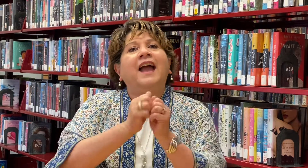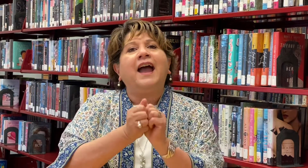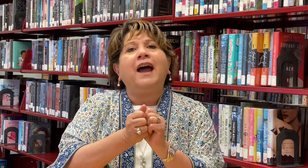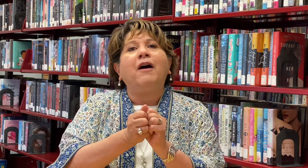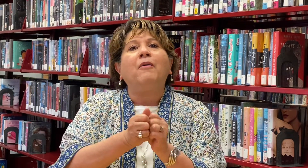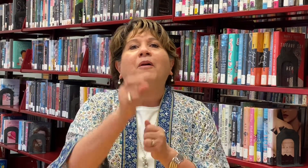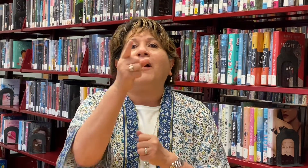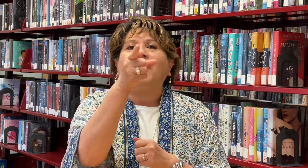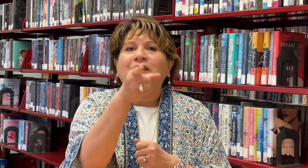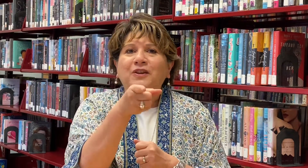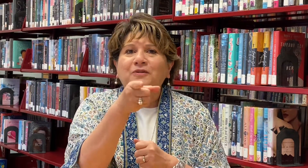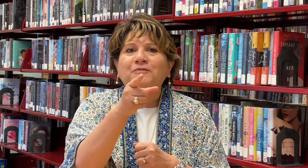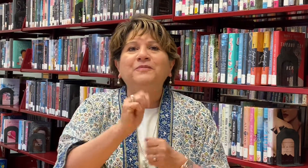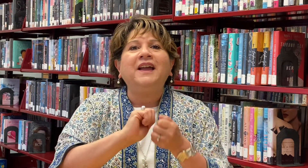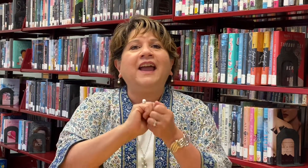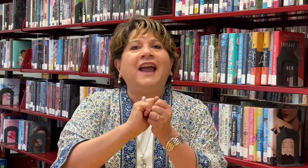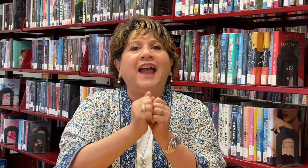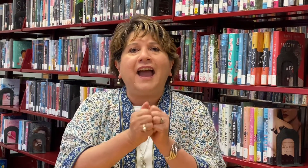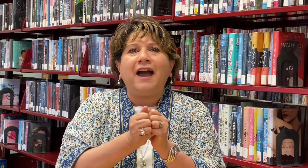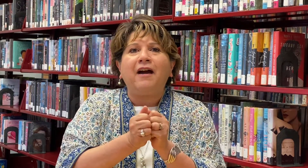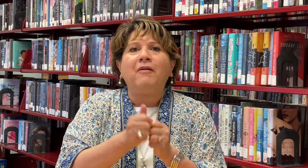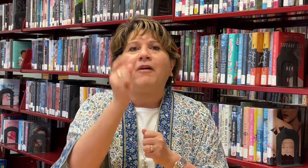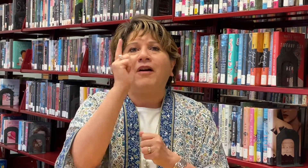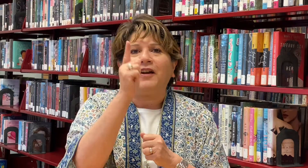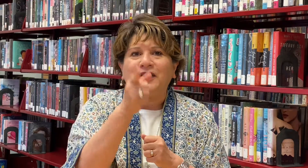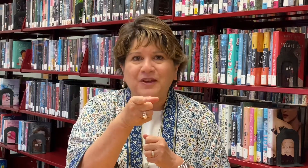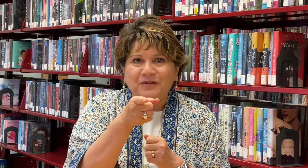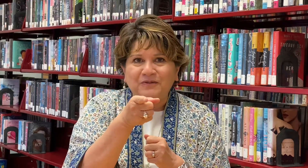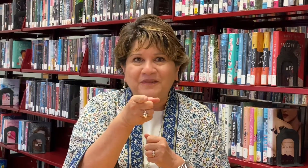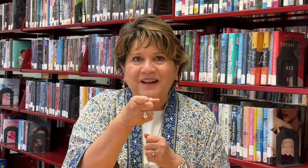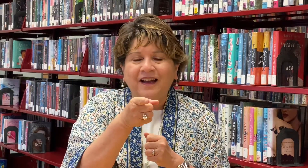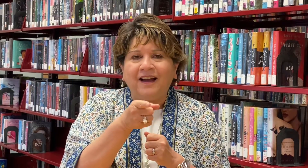How are you?